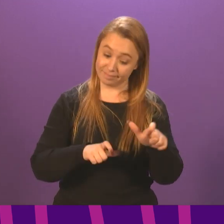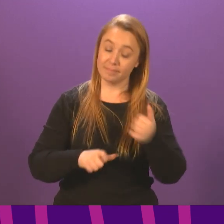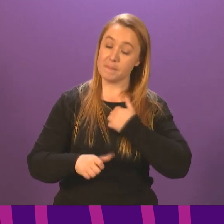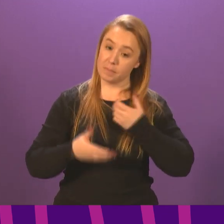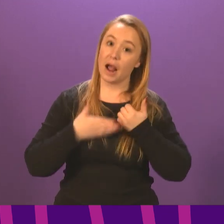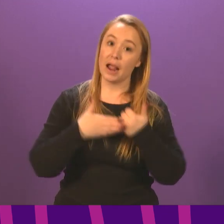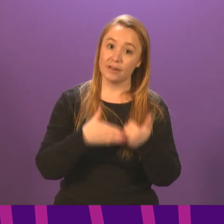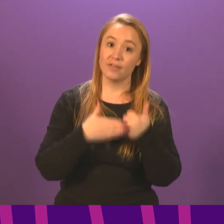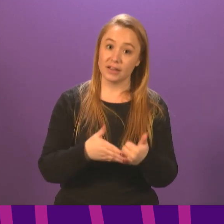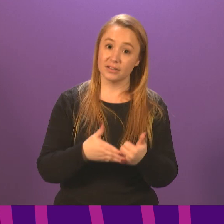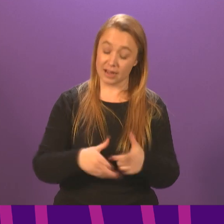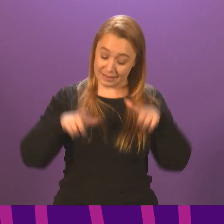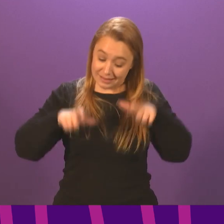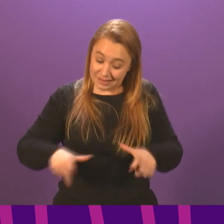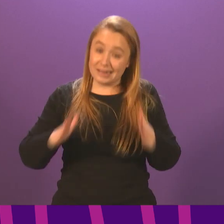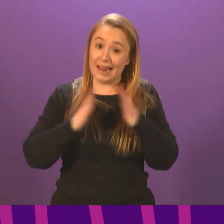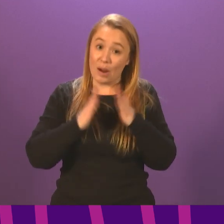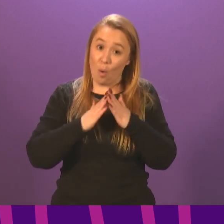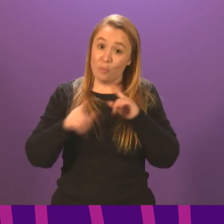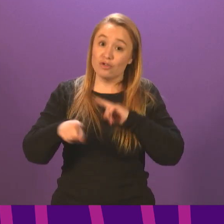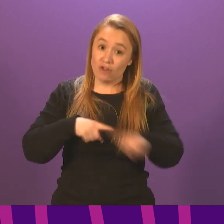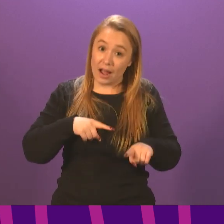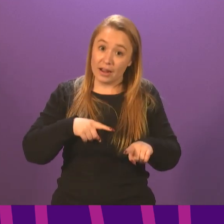that I would give to people. If they can do so, they should try to get through this Christmas